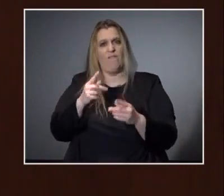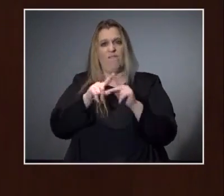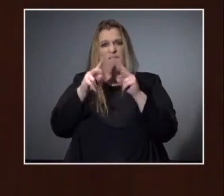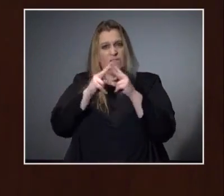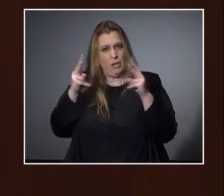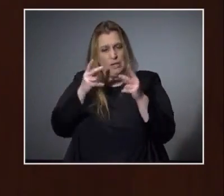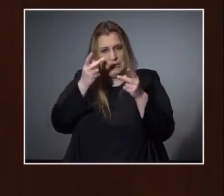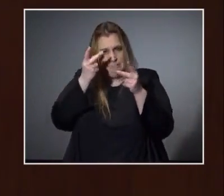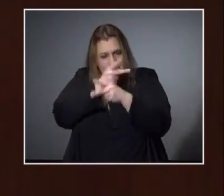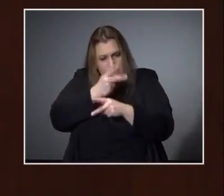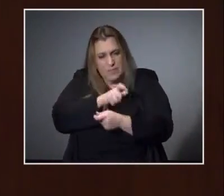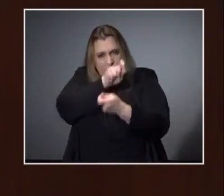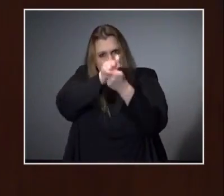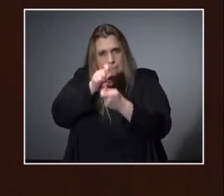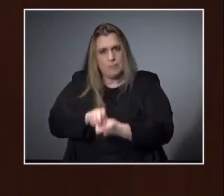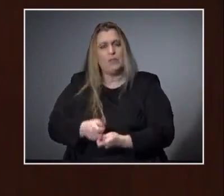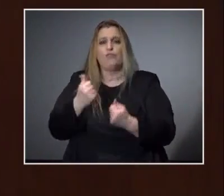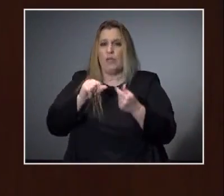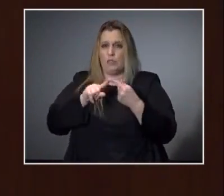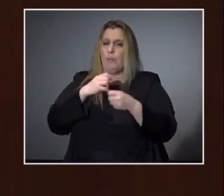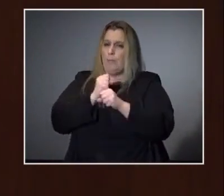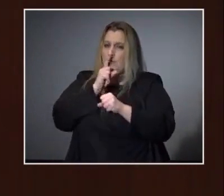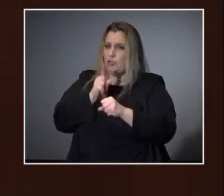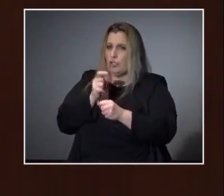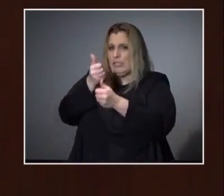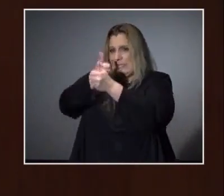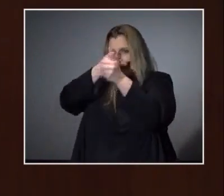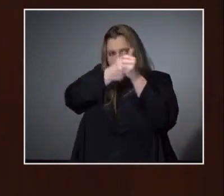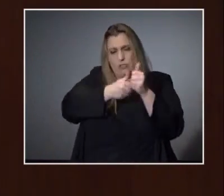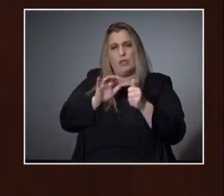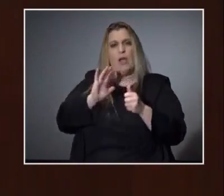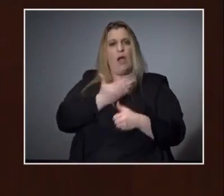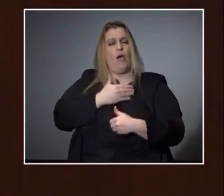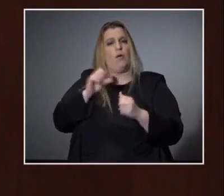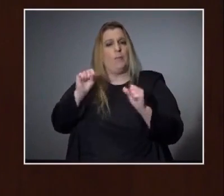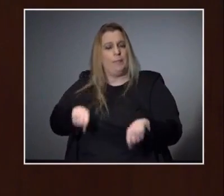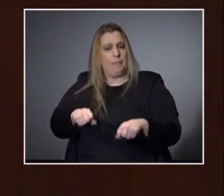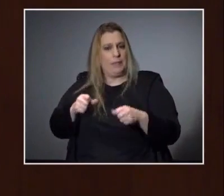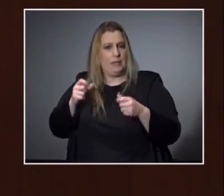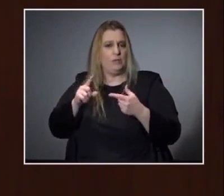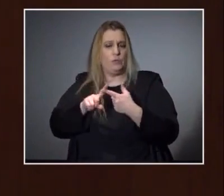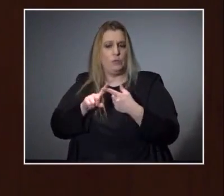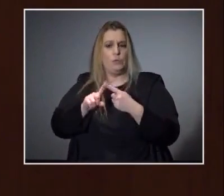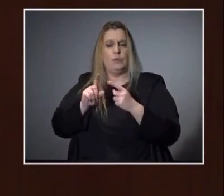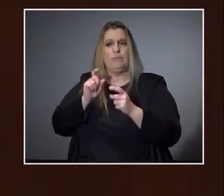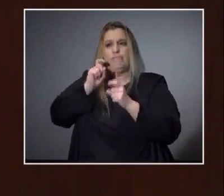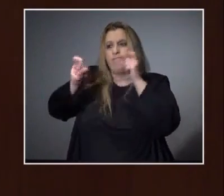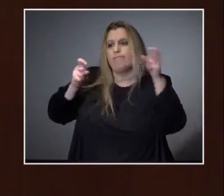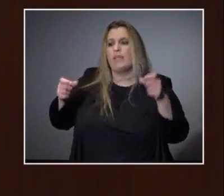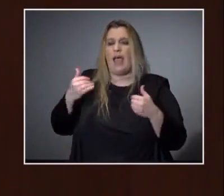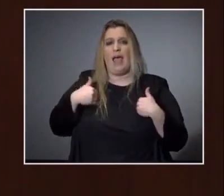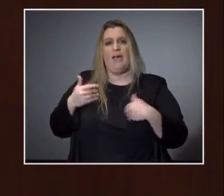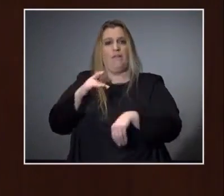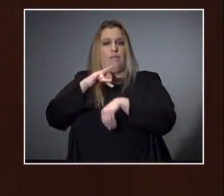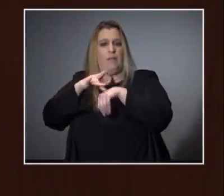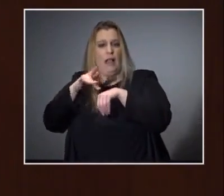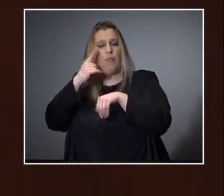GOV PRESSER 1- 28MEDIA1ó2 TATE REEVE 11:03- RIGHT NOW WE HAVE APPROXIMATELY 22,565 INDIVIDUALS WHO HAVE RECEIVED...VIEWPOINT 11:25 <"YOU MENTIONED THE 6000 OR